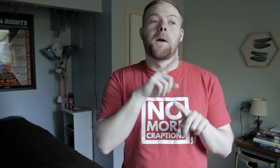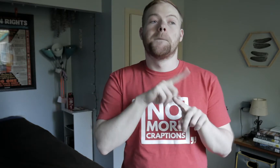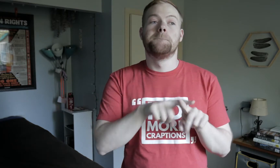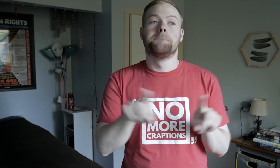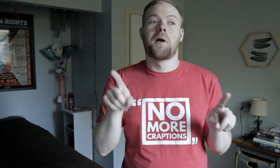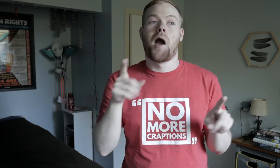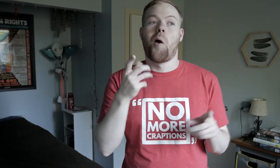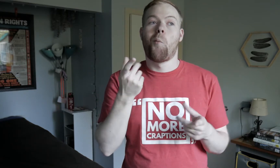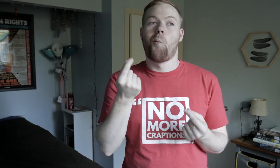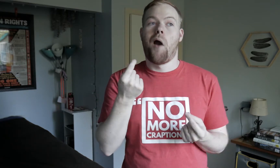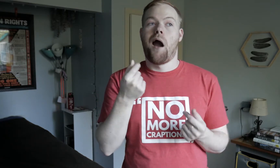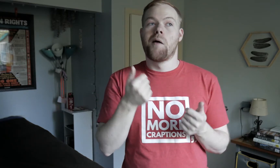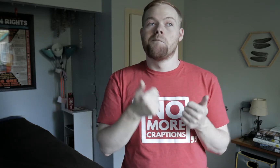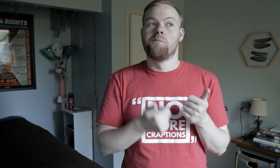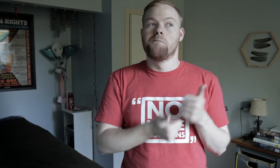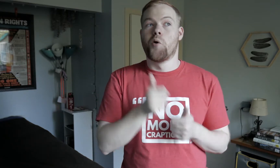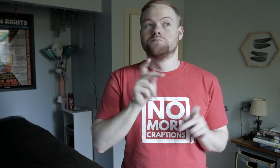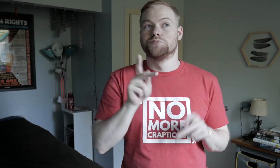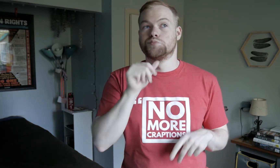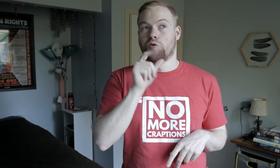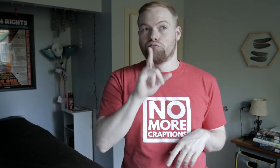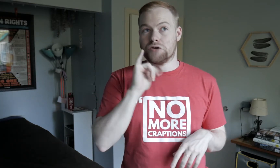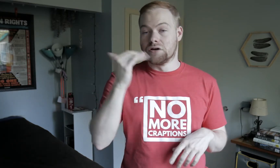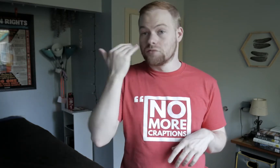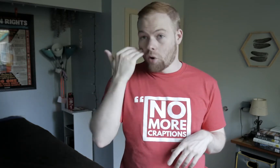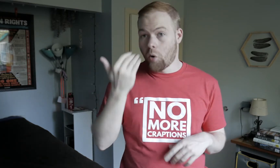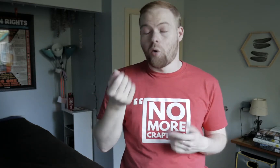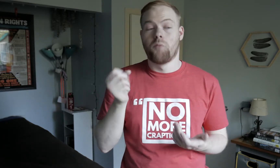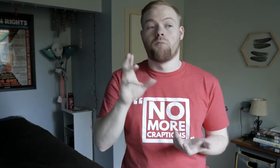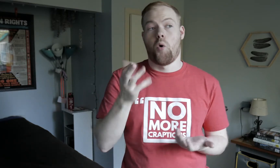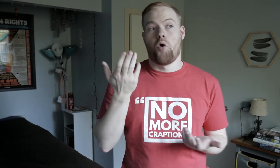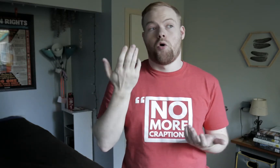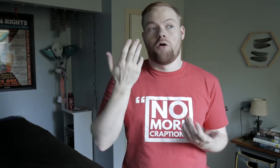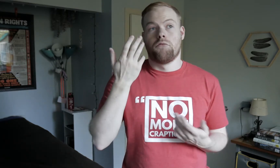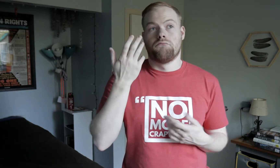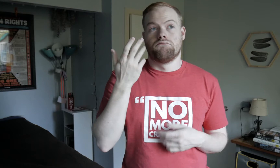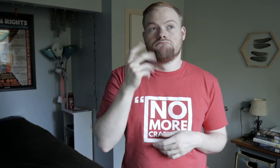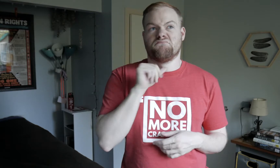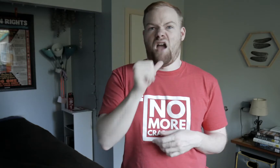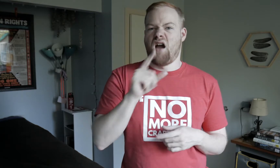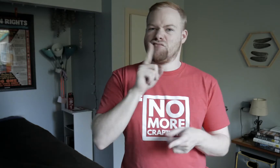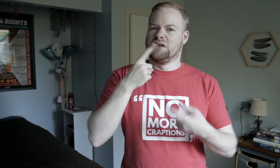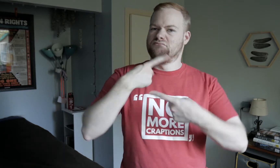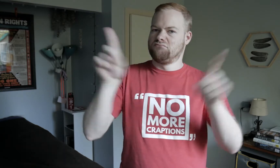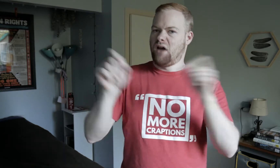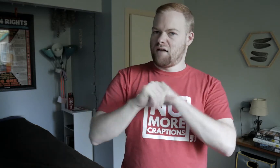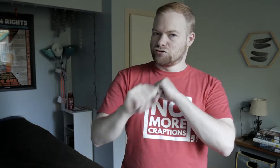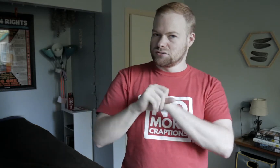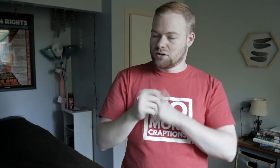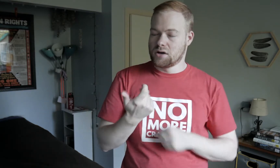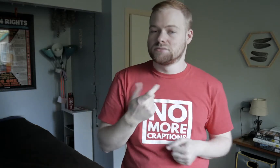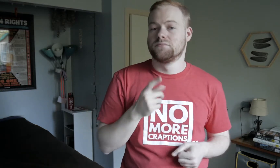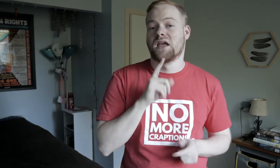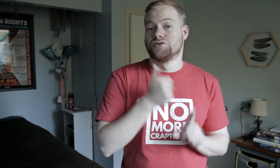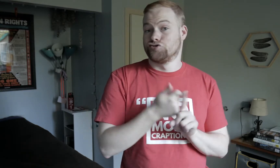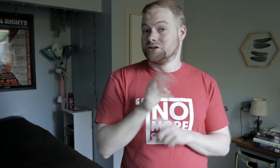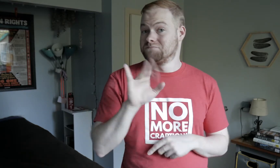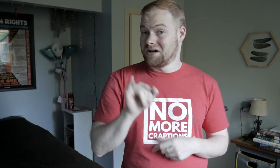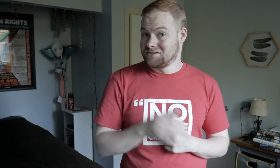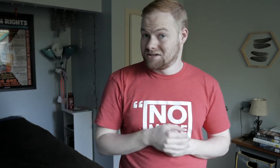But what most people don’t really know, or not really advertise, is that she’s bisexual.